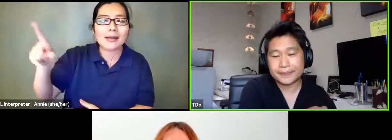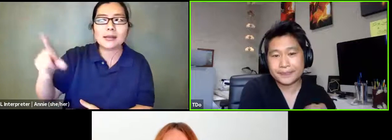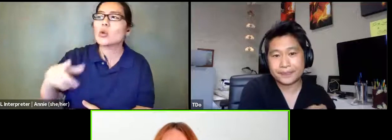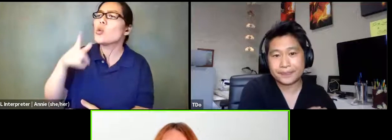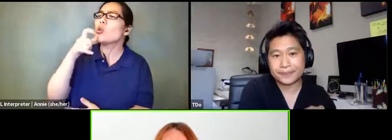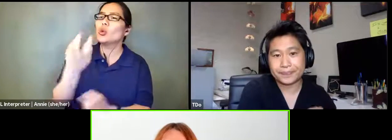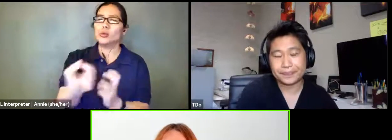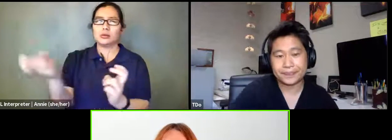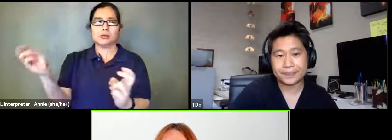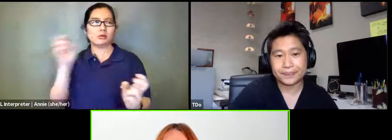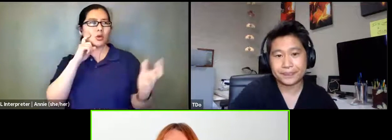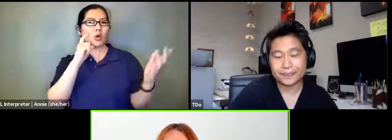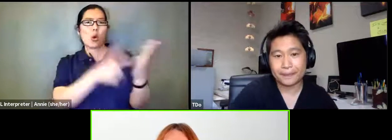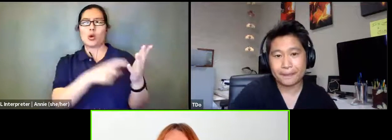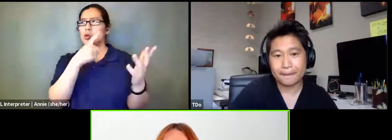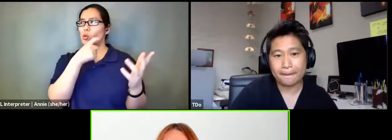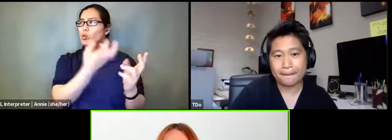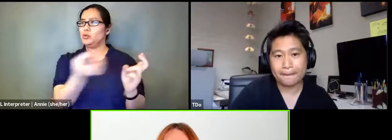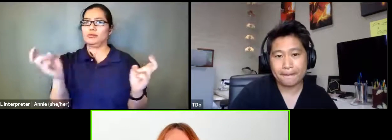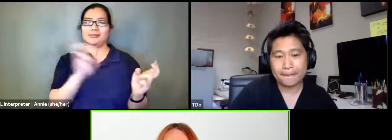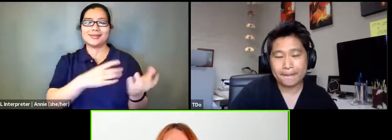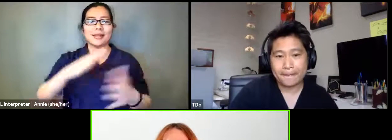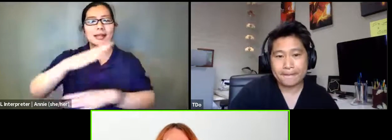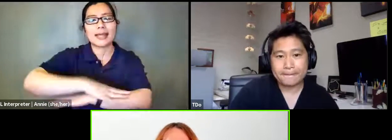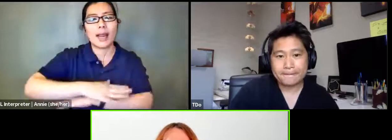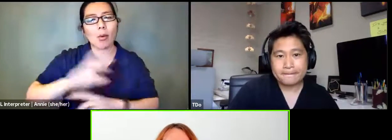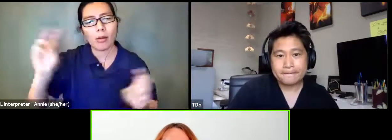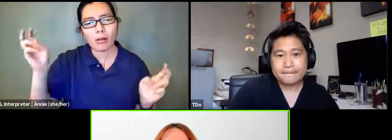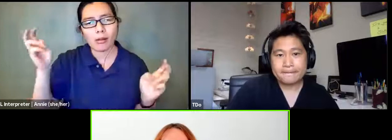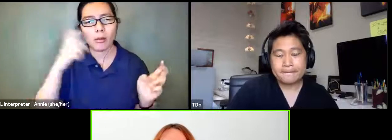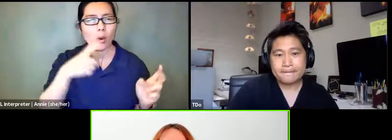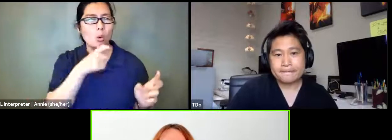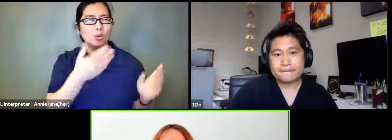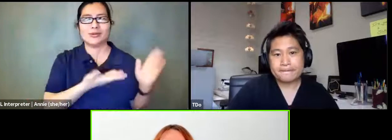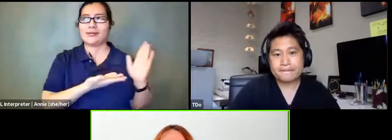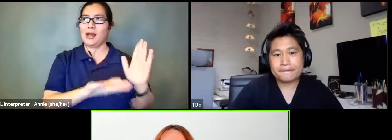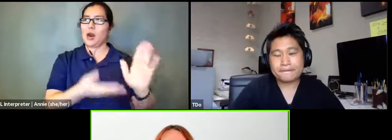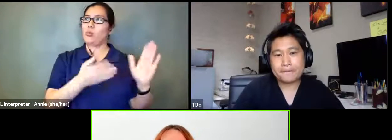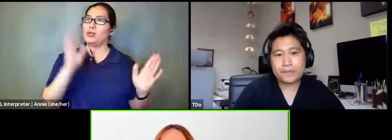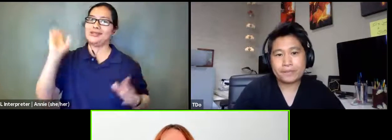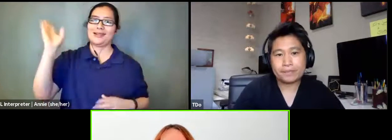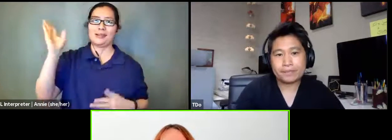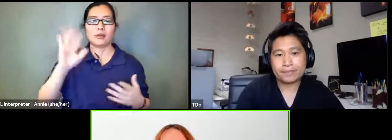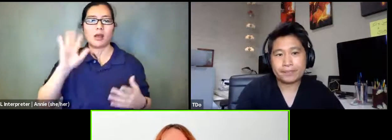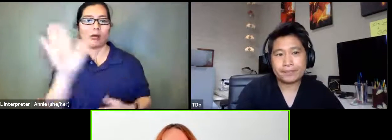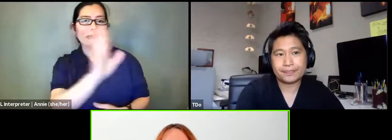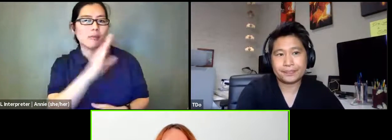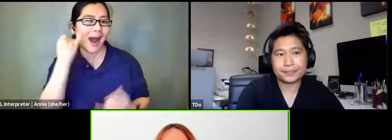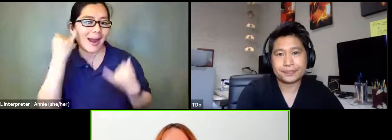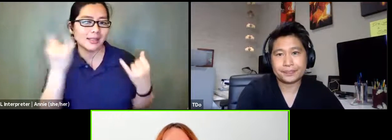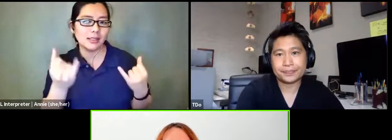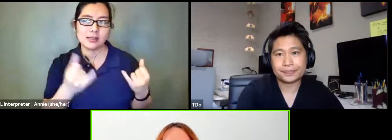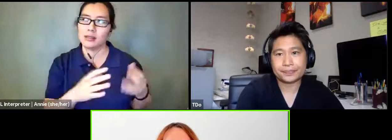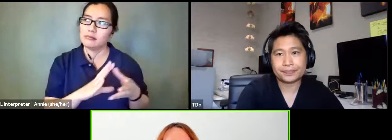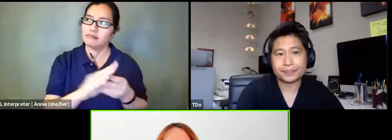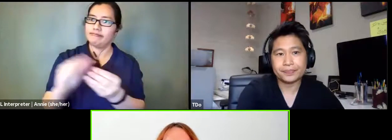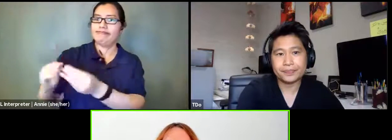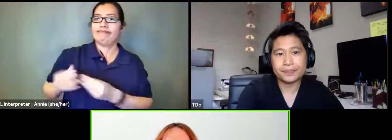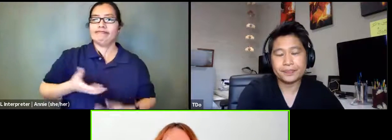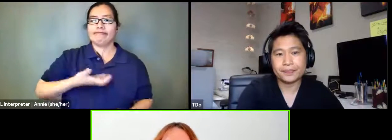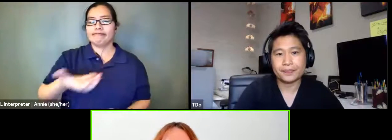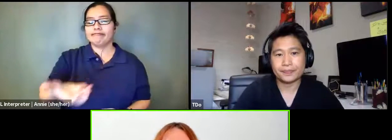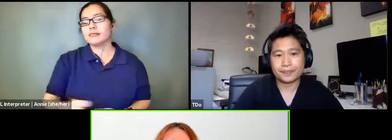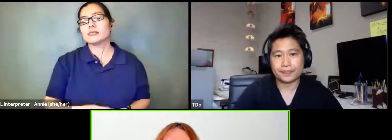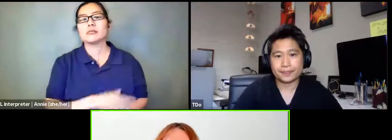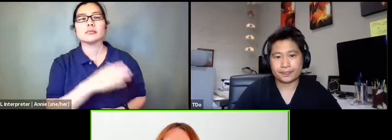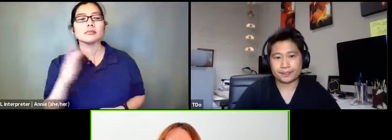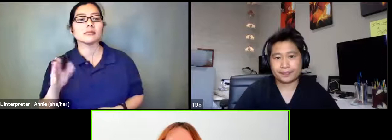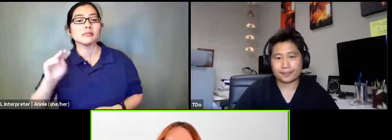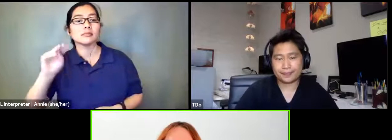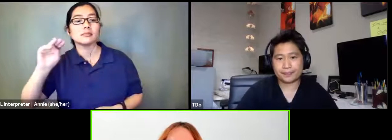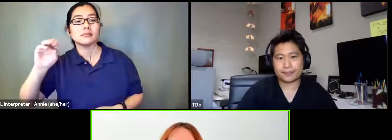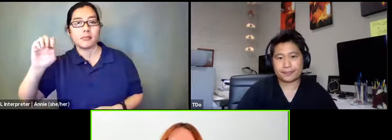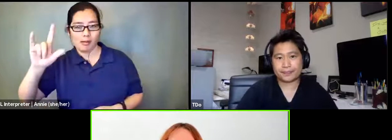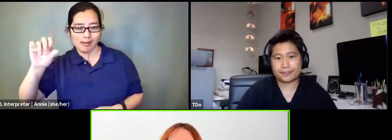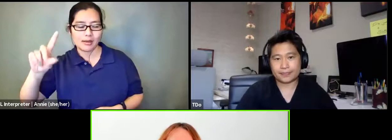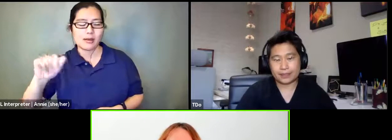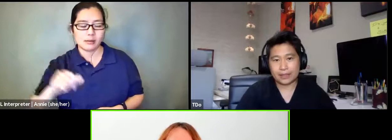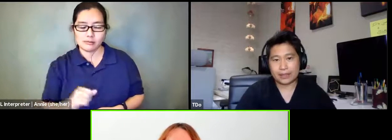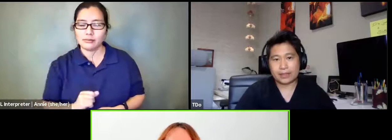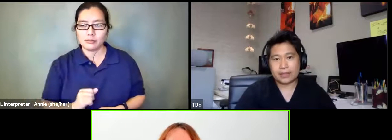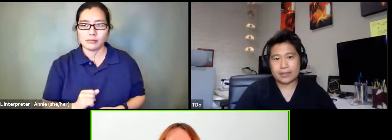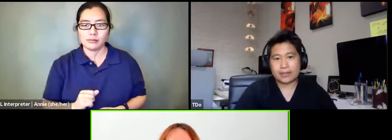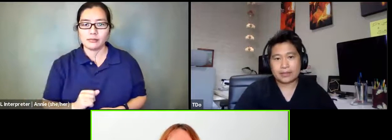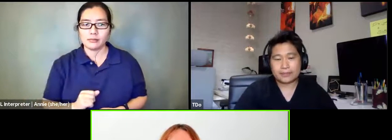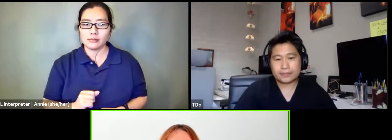Given that, what should companies be doing now? What are some good solutions,